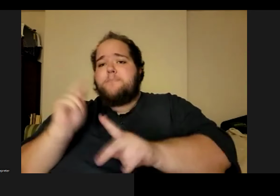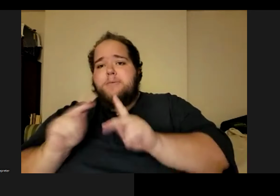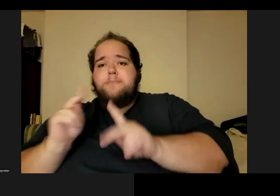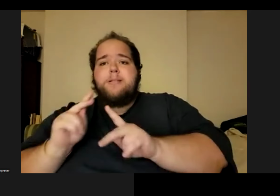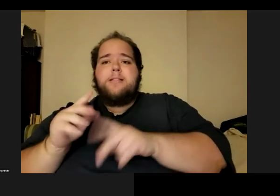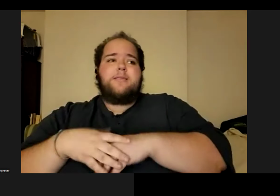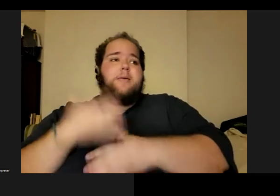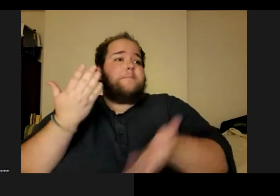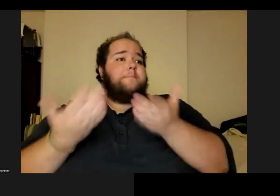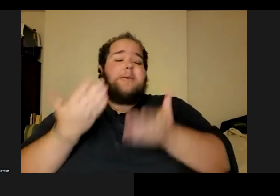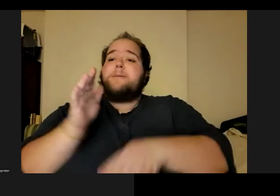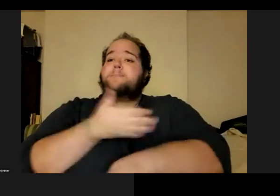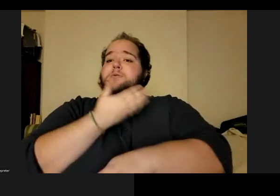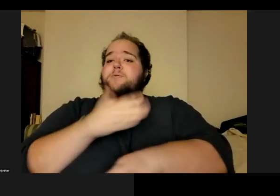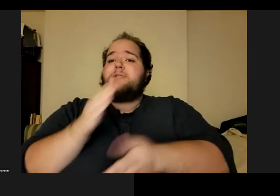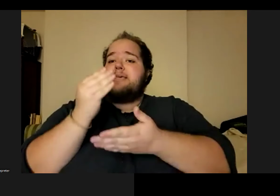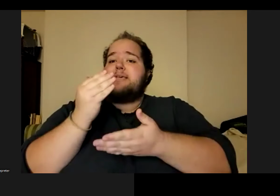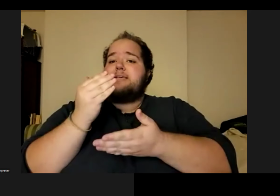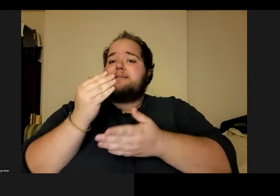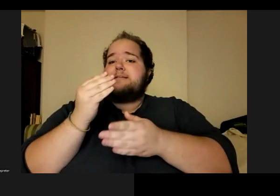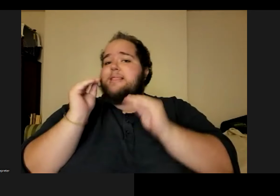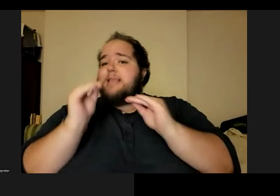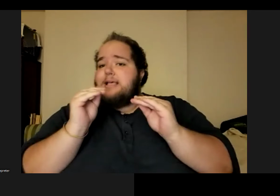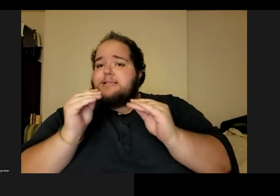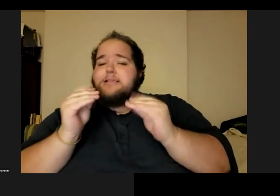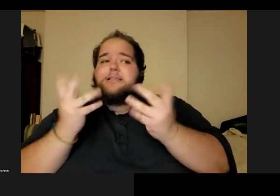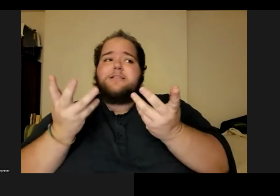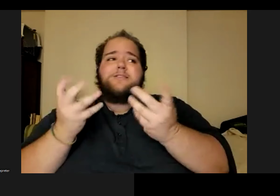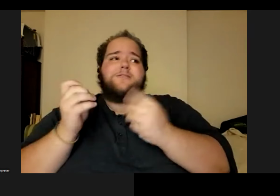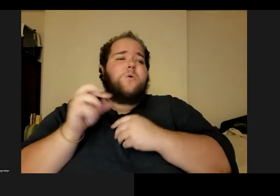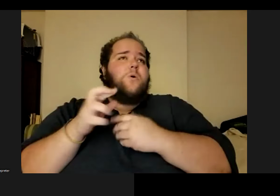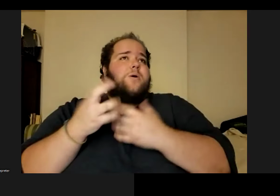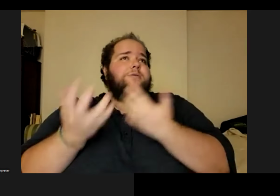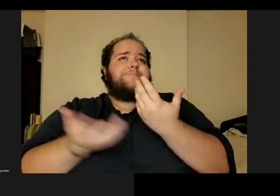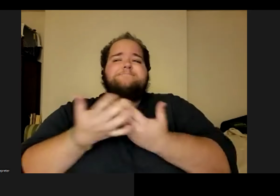lessons with someone super wonderful Or maybe you're studying under an